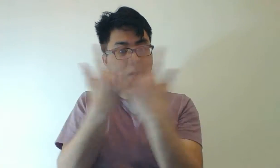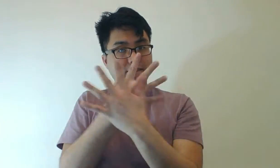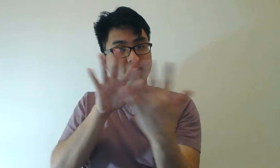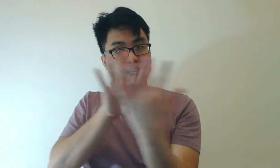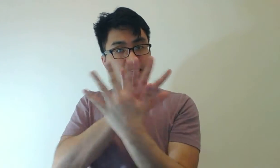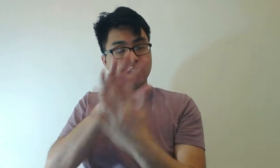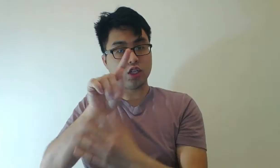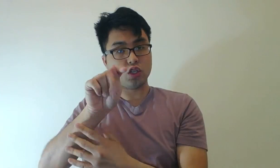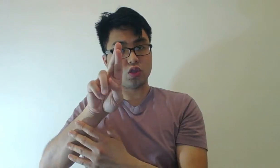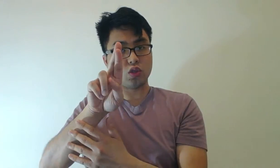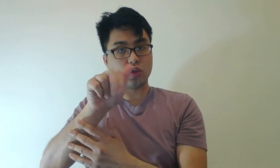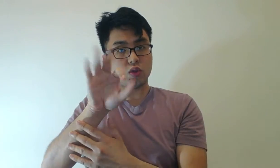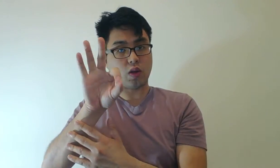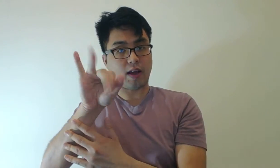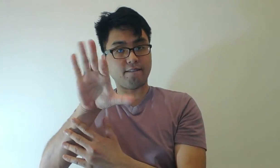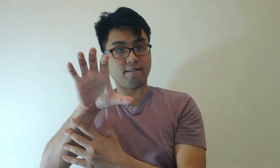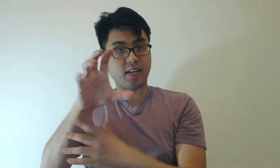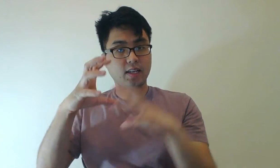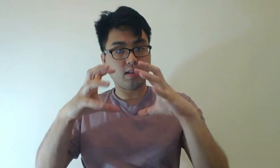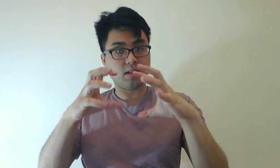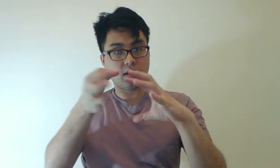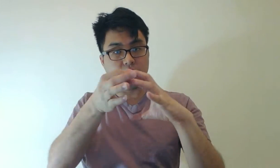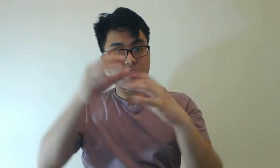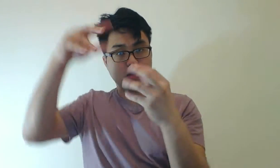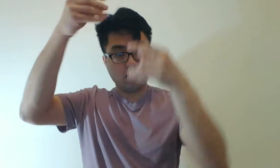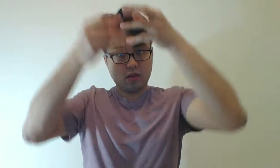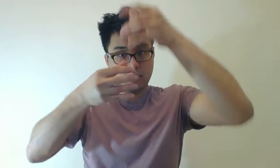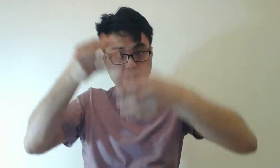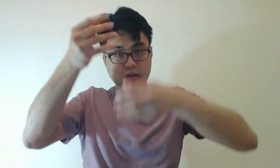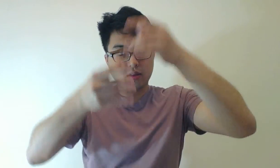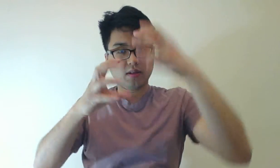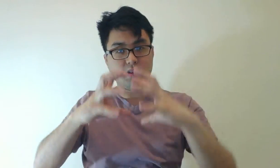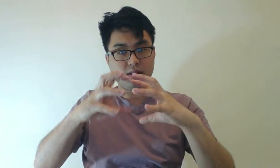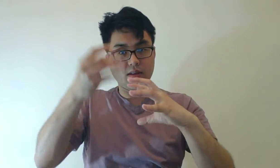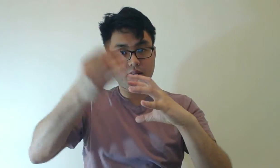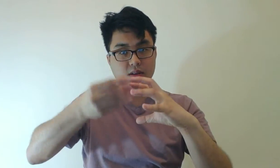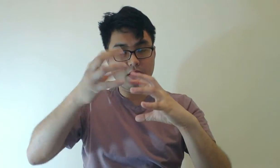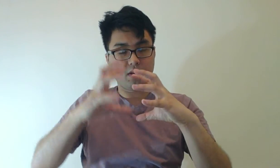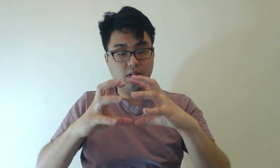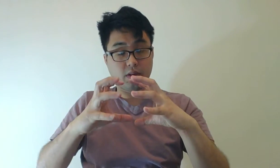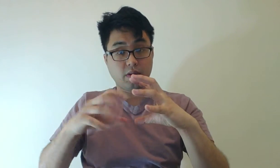like traffic, streams through pores